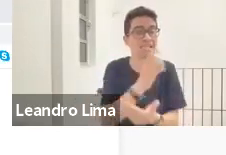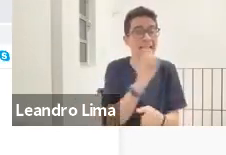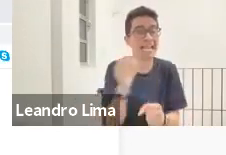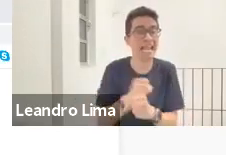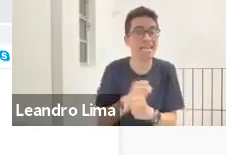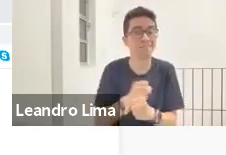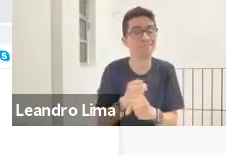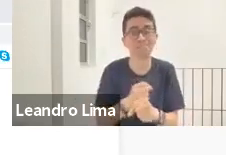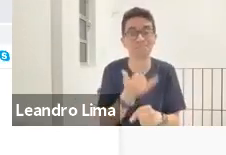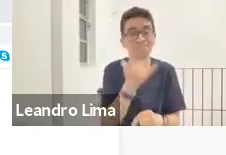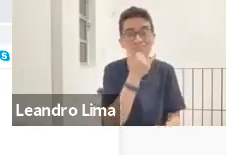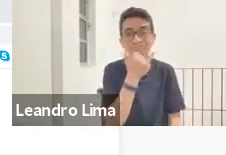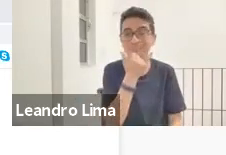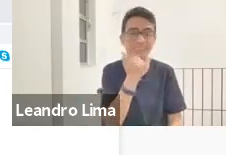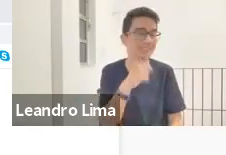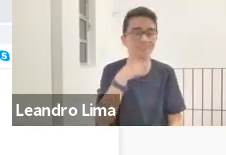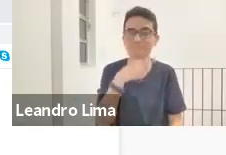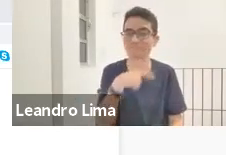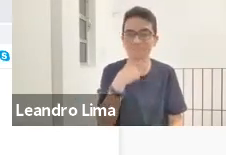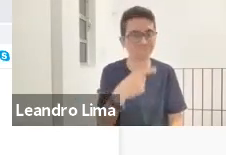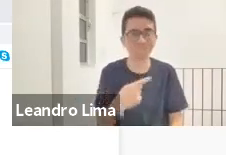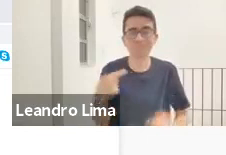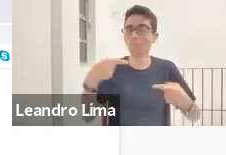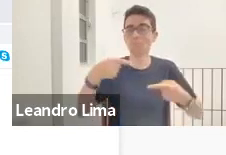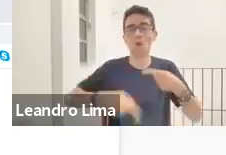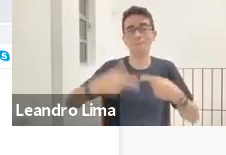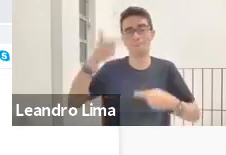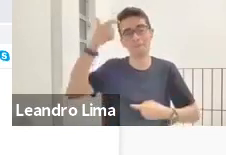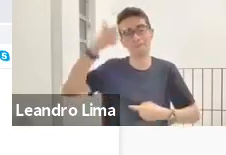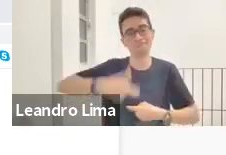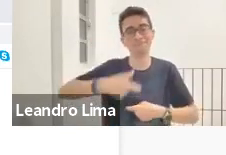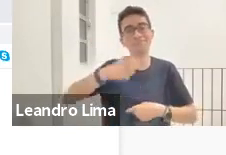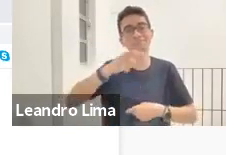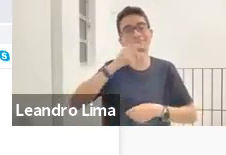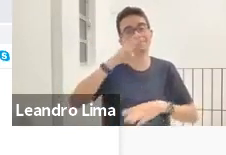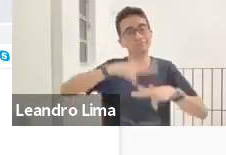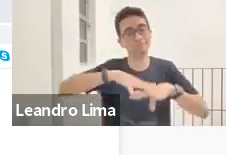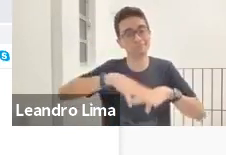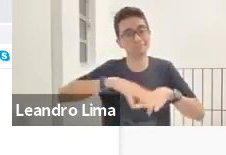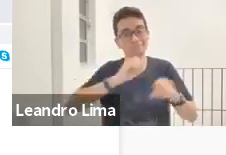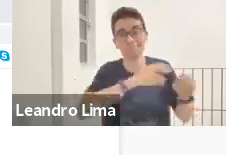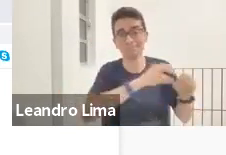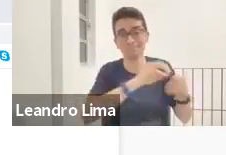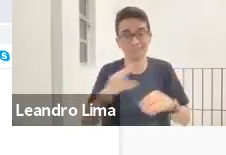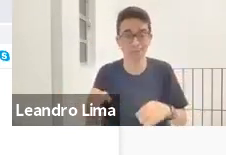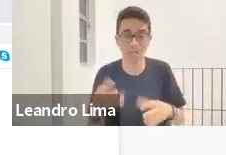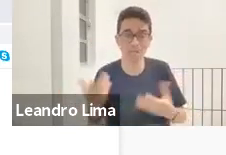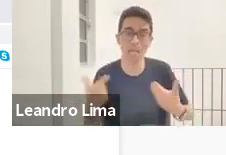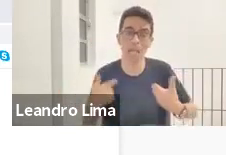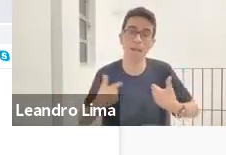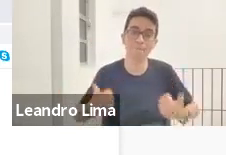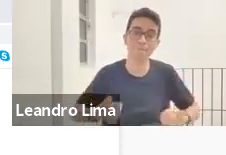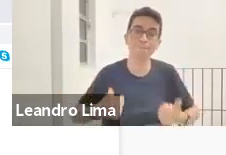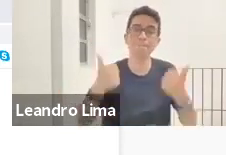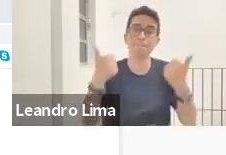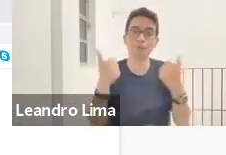answers are, you know. something about about what you're teaching. much more comfortable talking about.